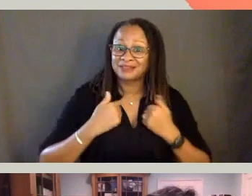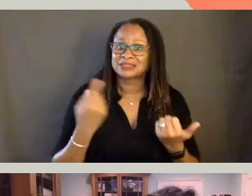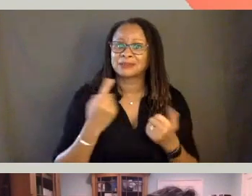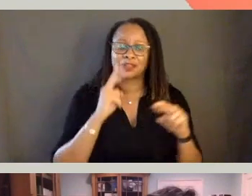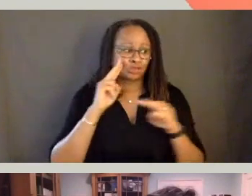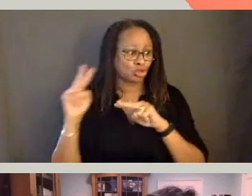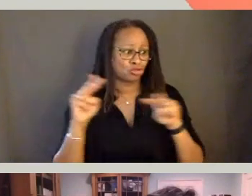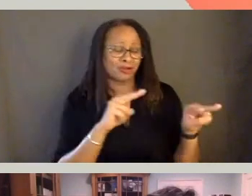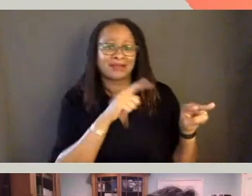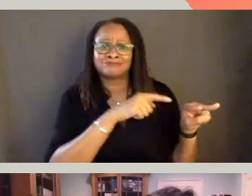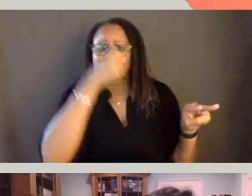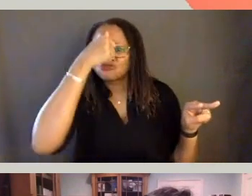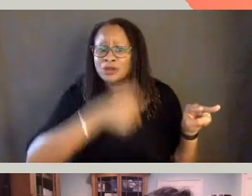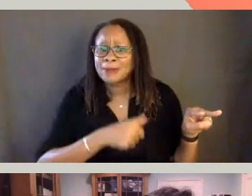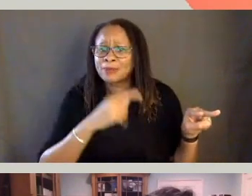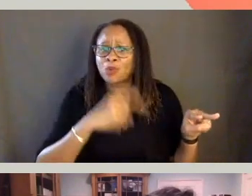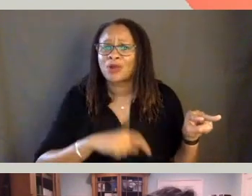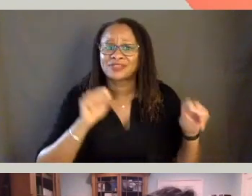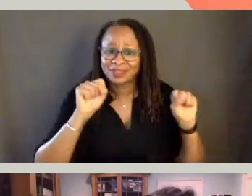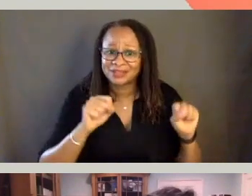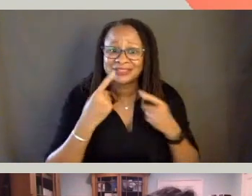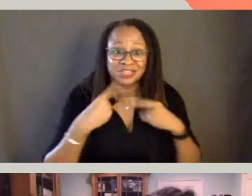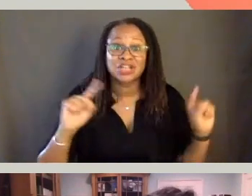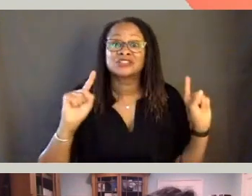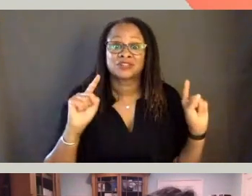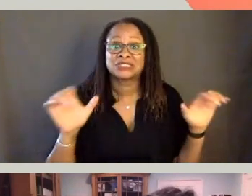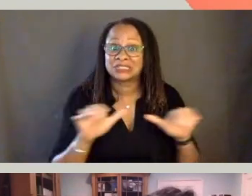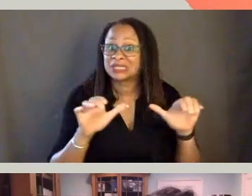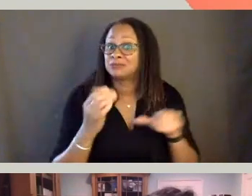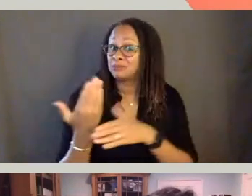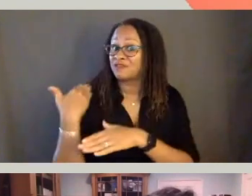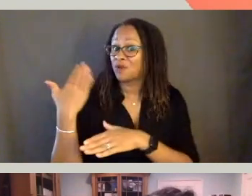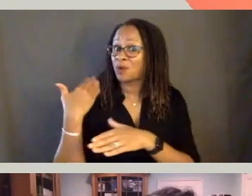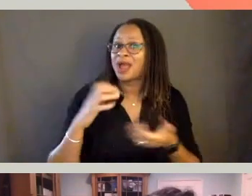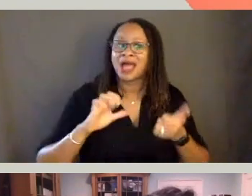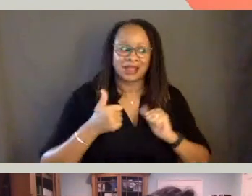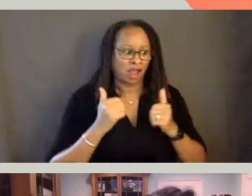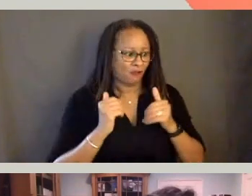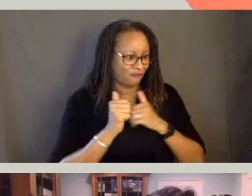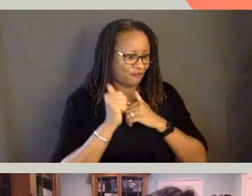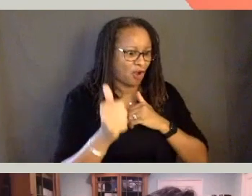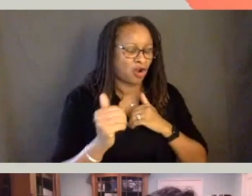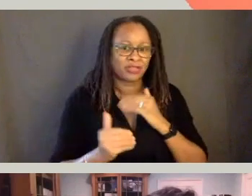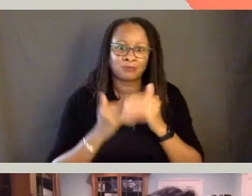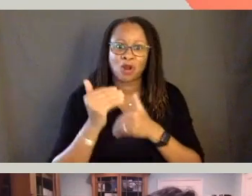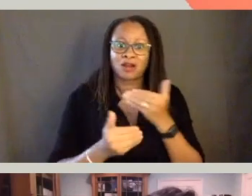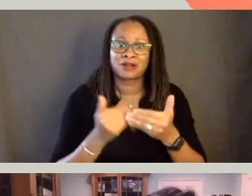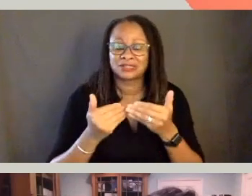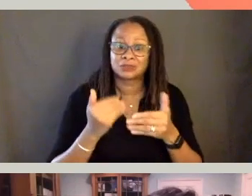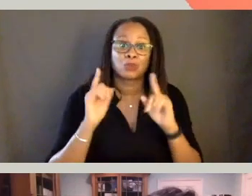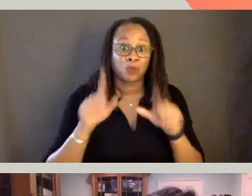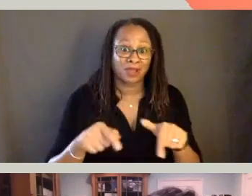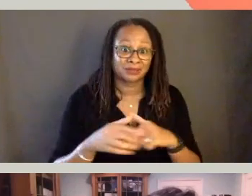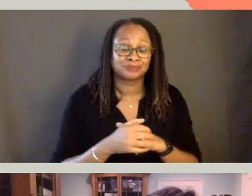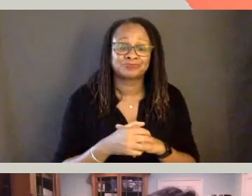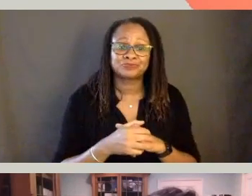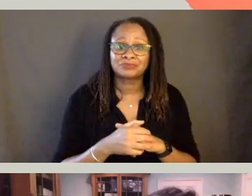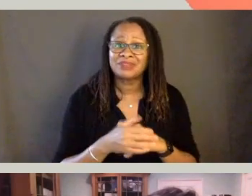to remember what they were able to accomplish and how far they were able to progress as short as five years ago.